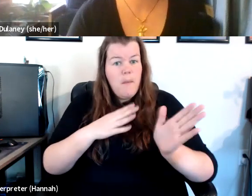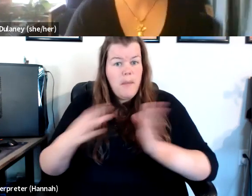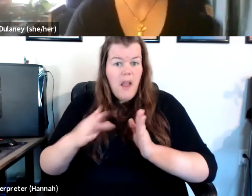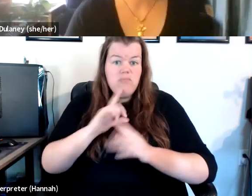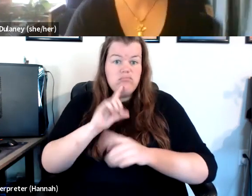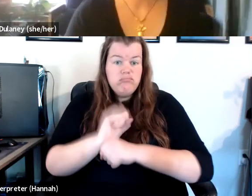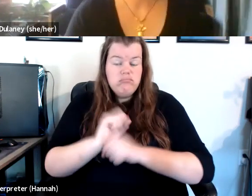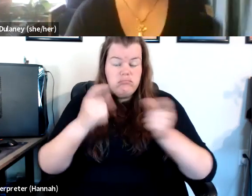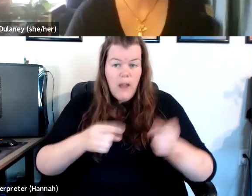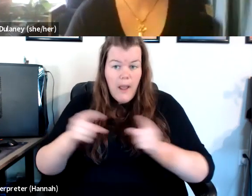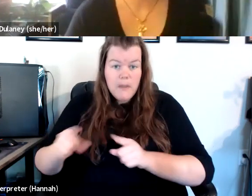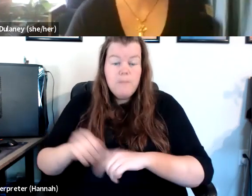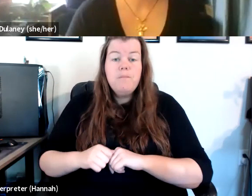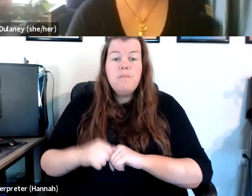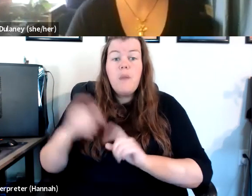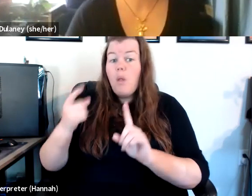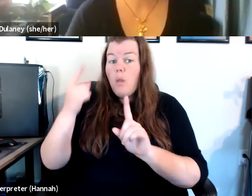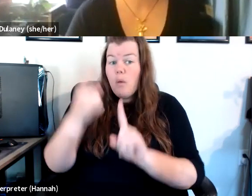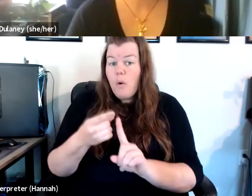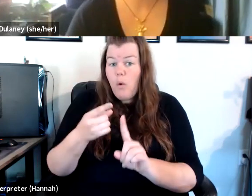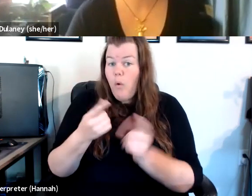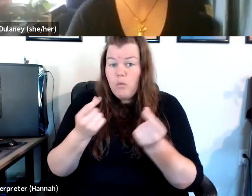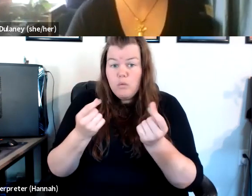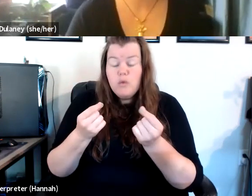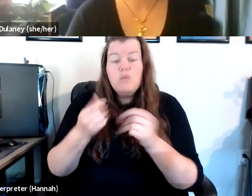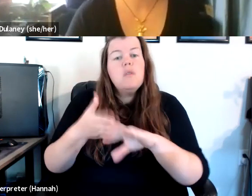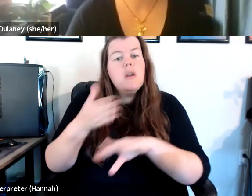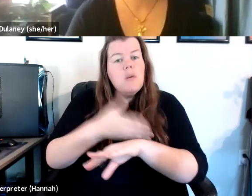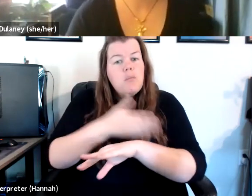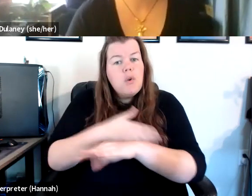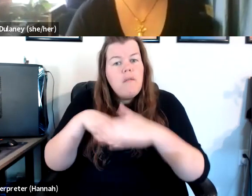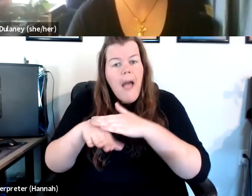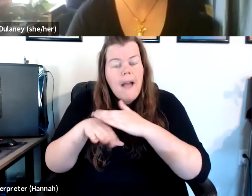The goal is to improve access to and use of Supported Decision-Making and less